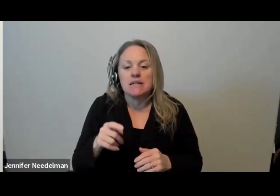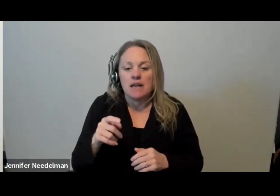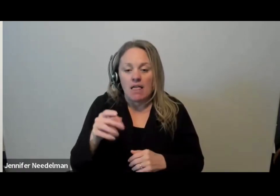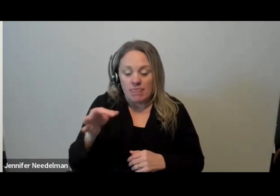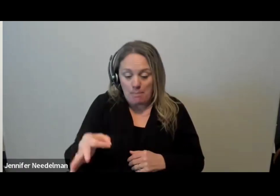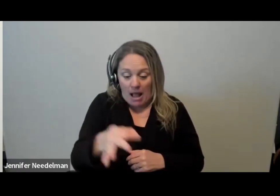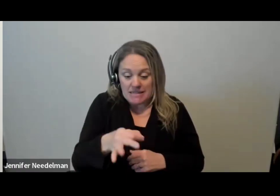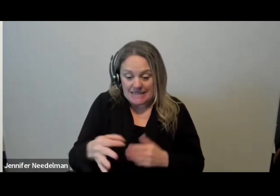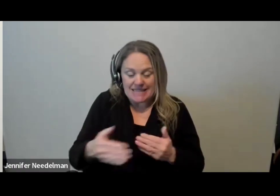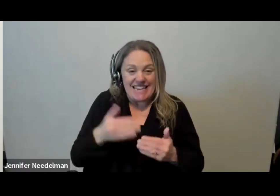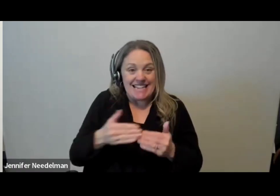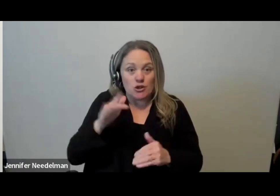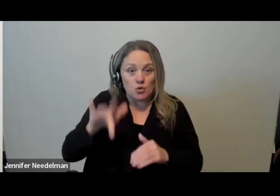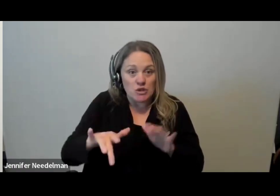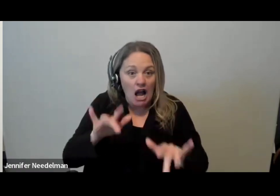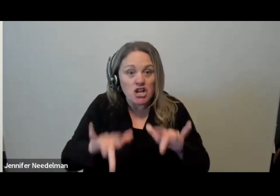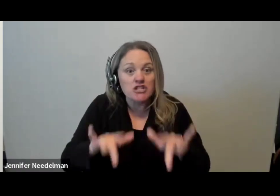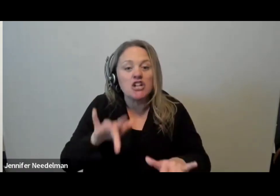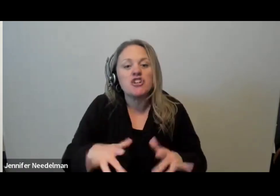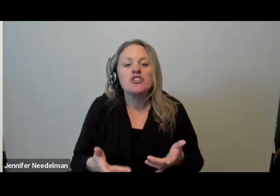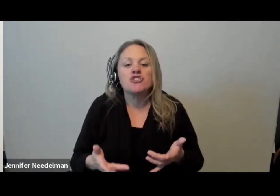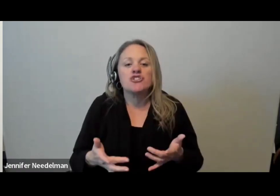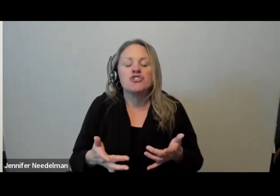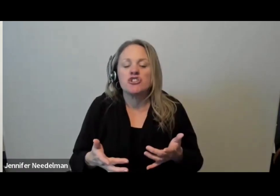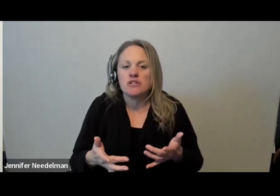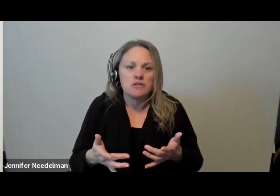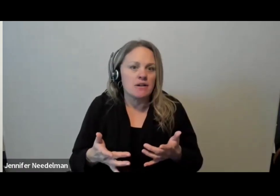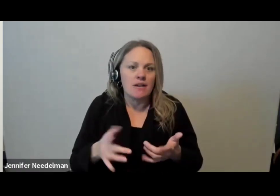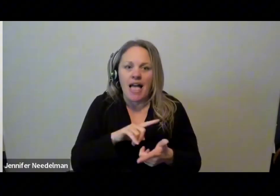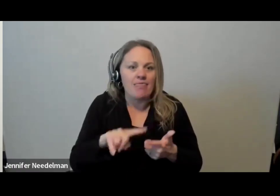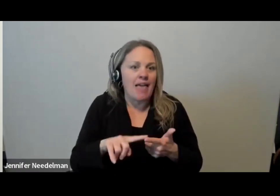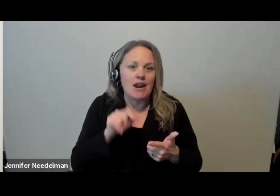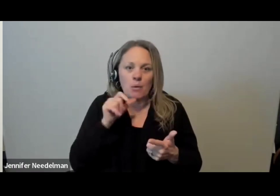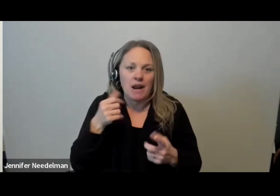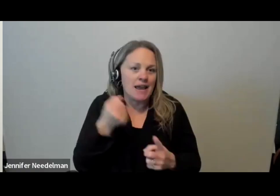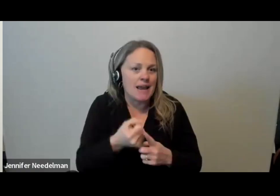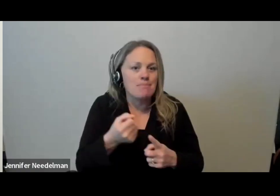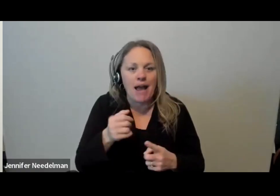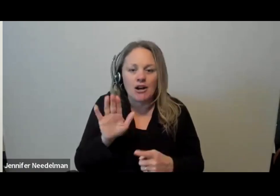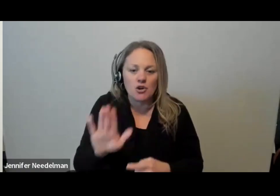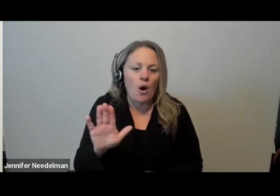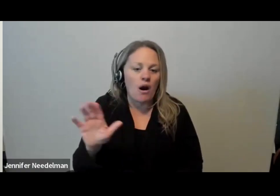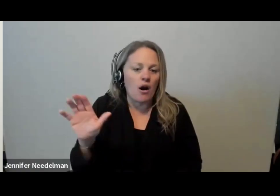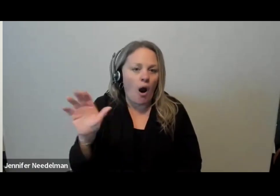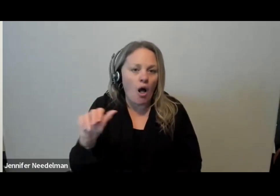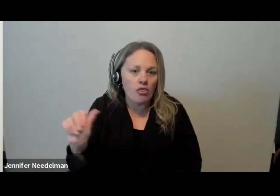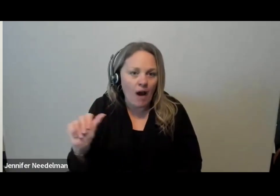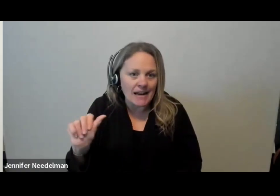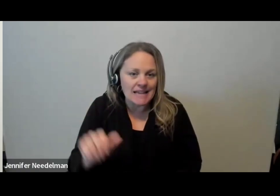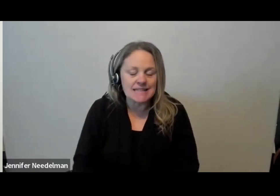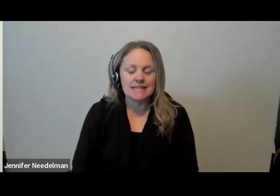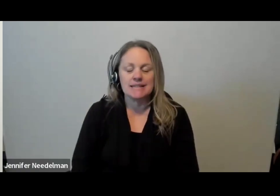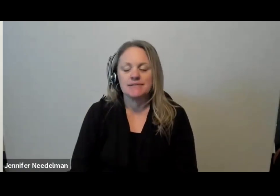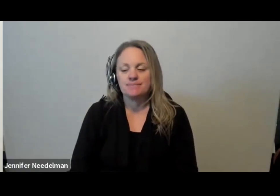and it's really easy to not kind of flare up or trigger anything that may occur as it relates to that type of controller.